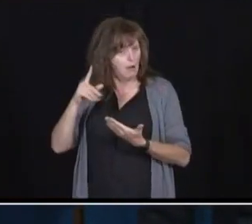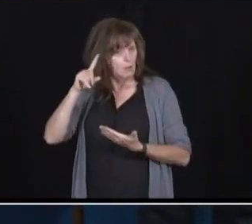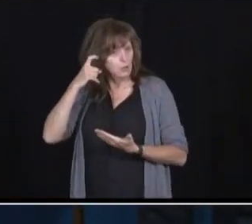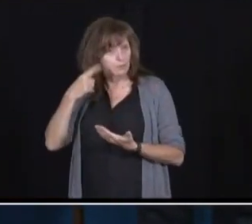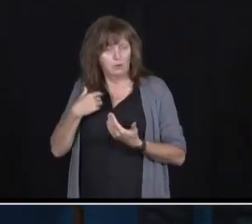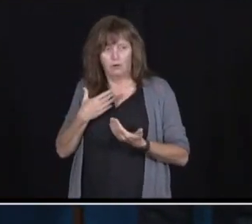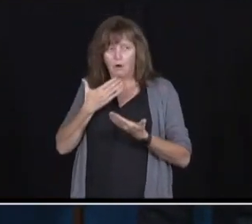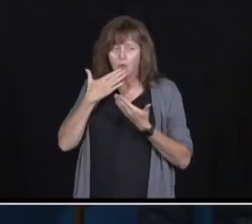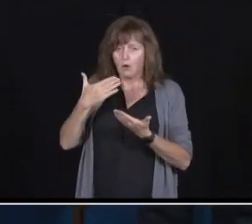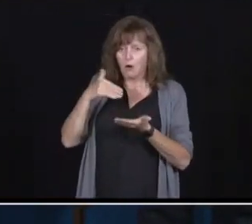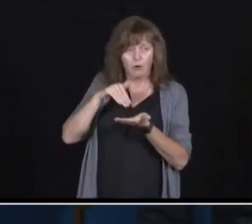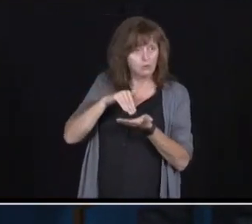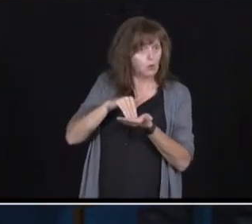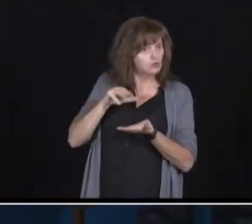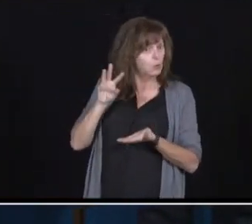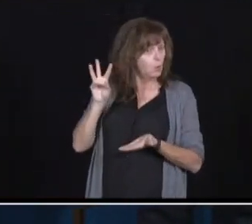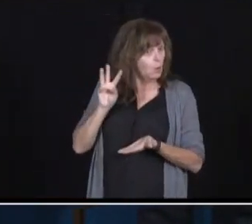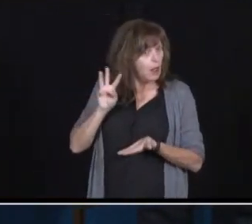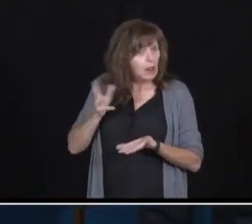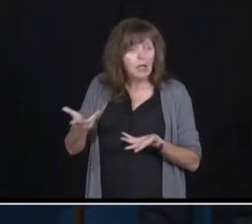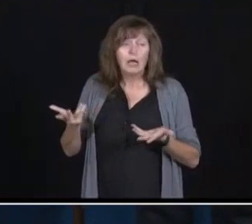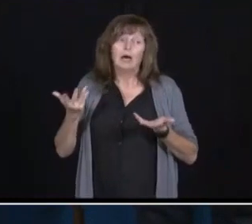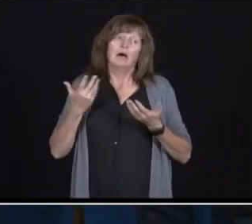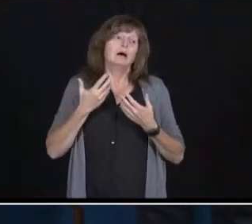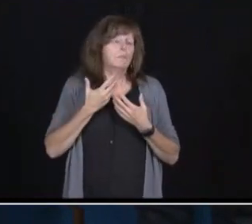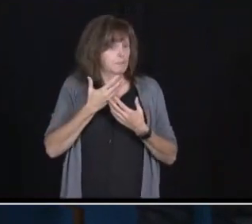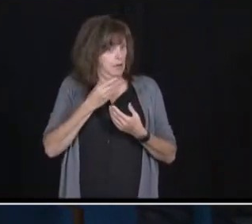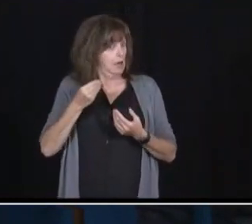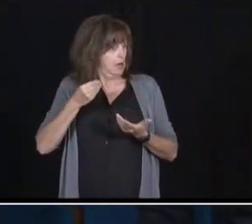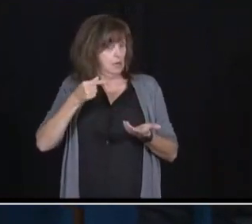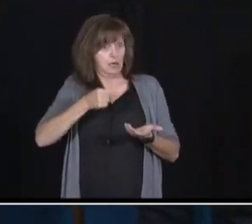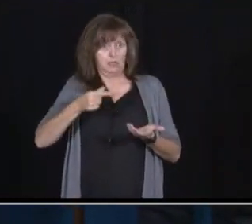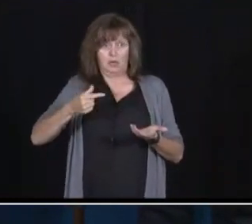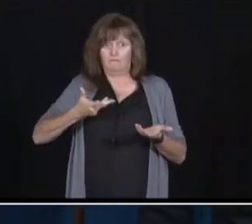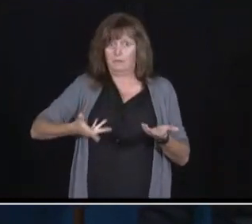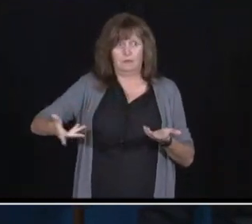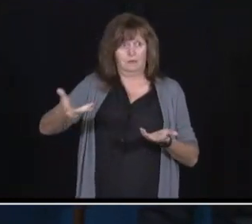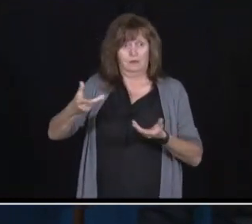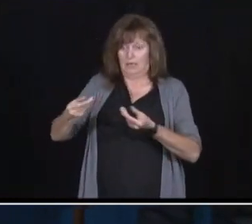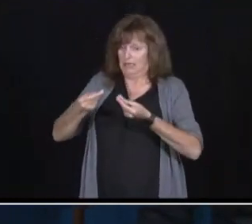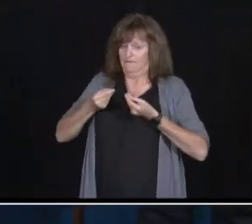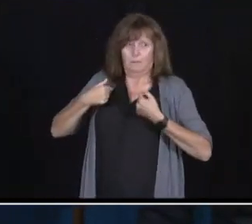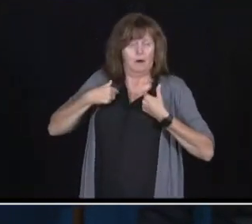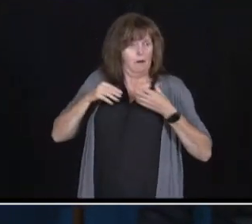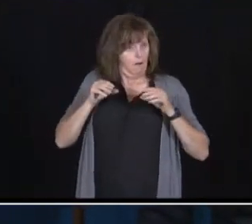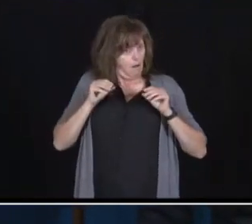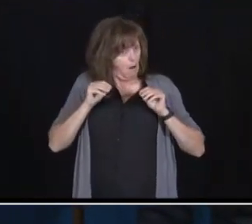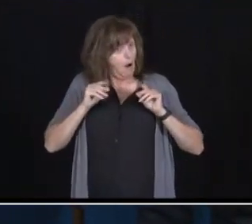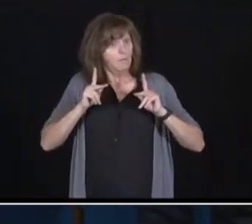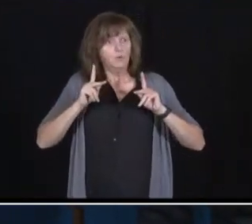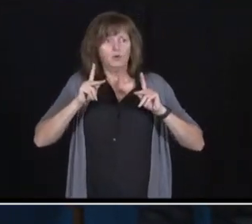Thanks, premier and hello to everybody. I just want to thank the premier and Dr Williams and others in the provincial government